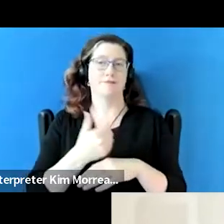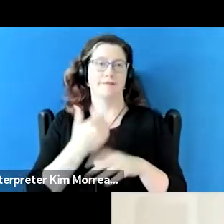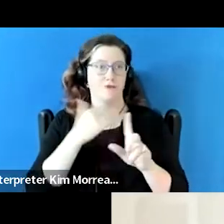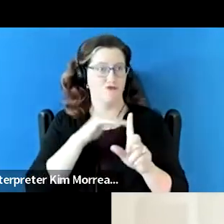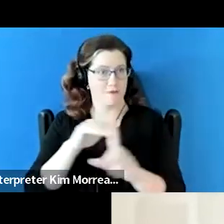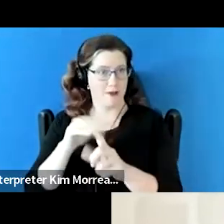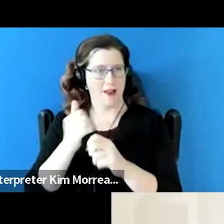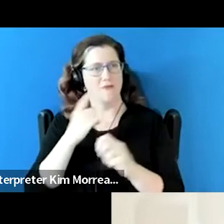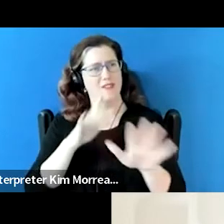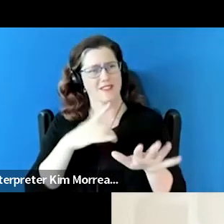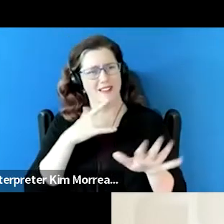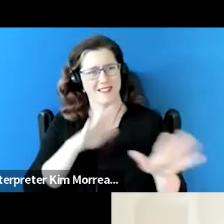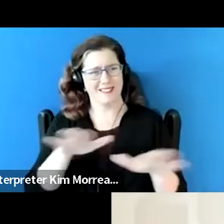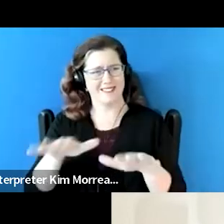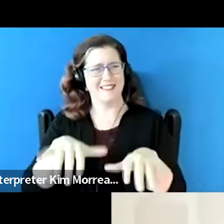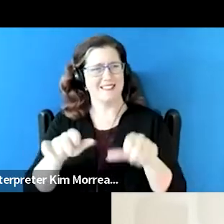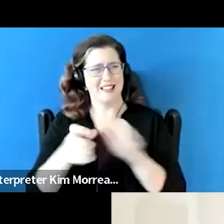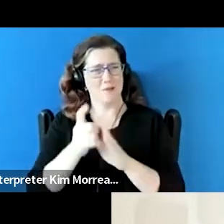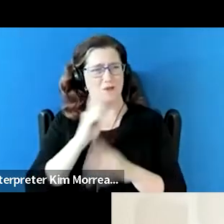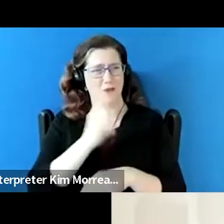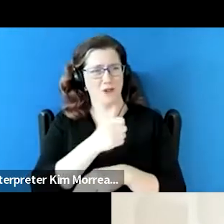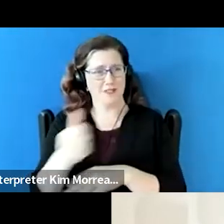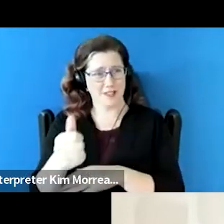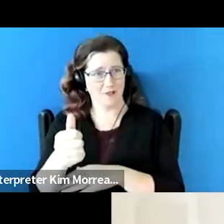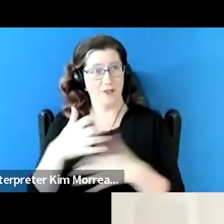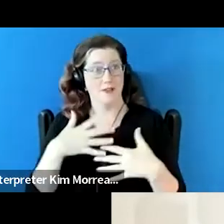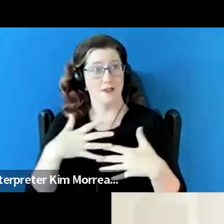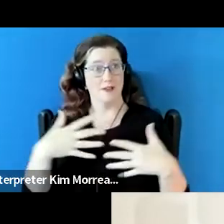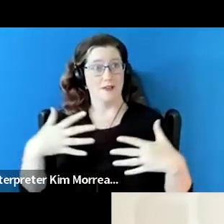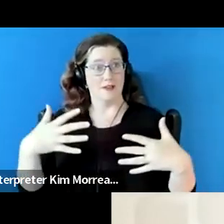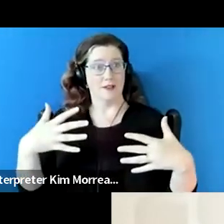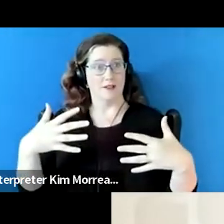take a minute for yourself, do some deep breathing. You know, if you feel like you're getting overwhelmed,